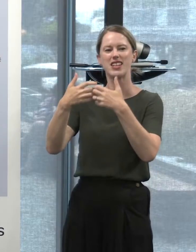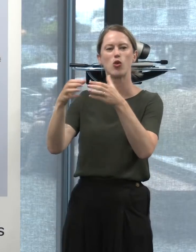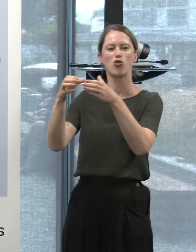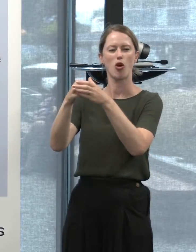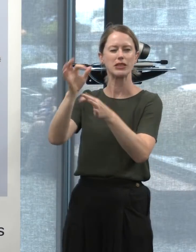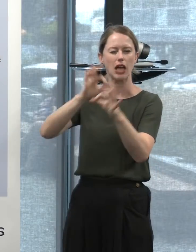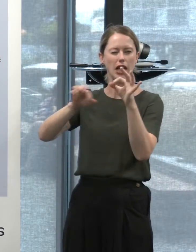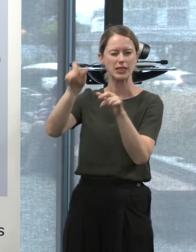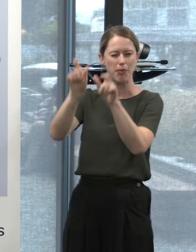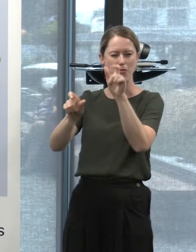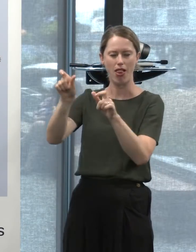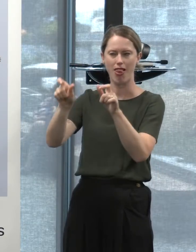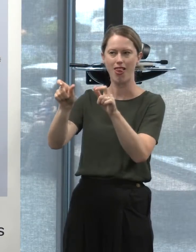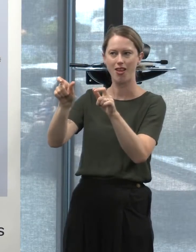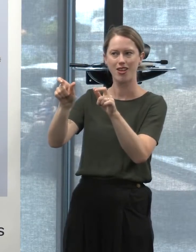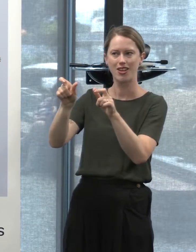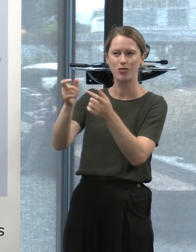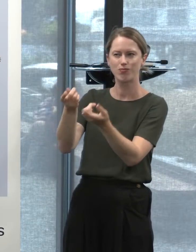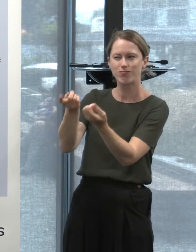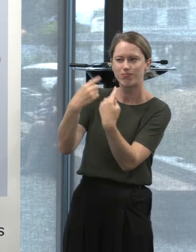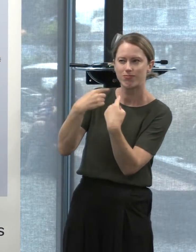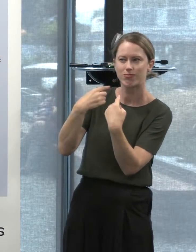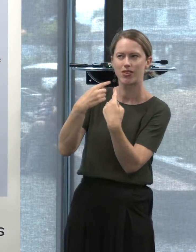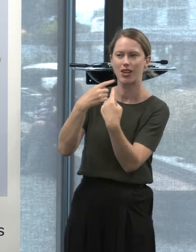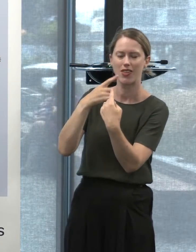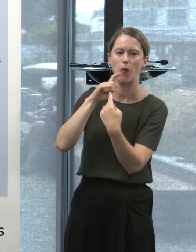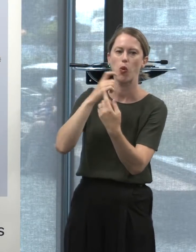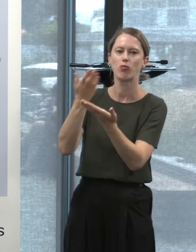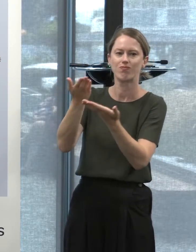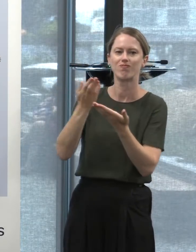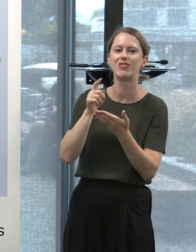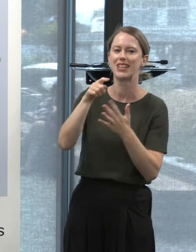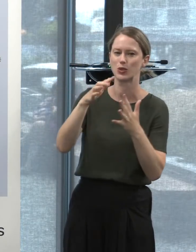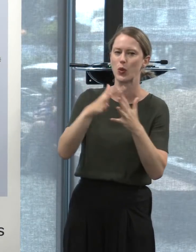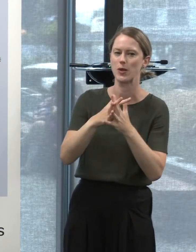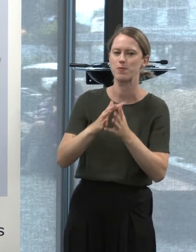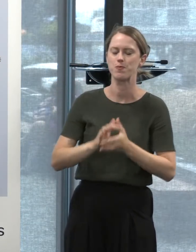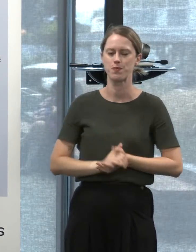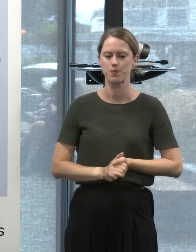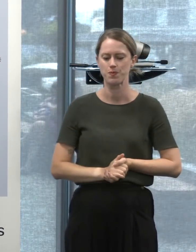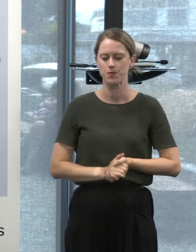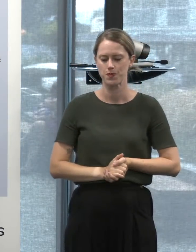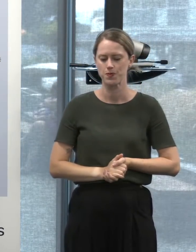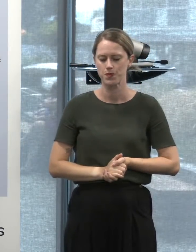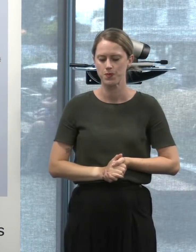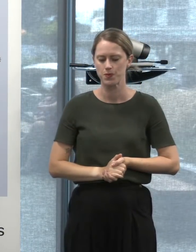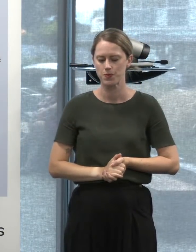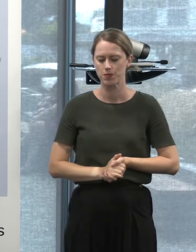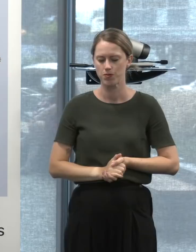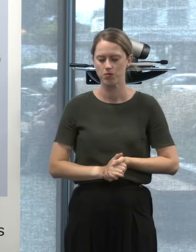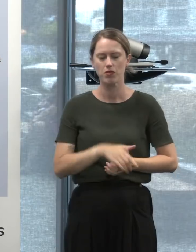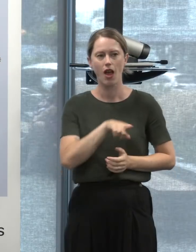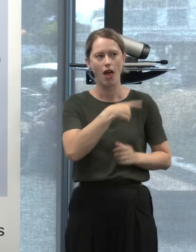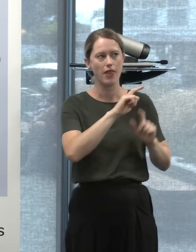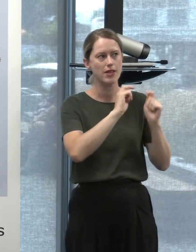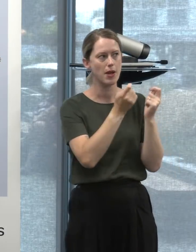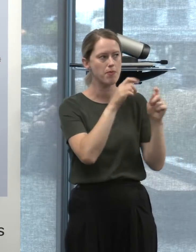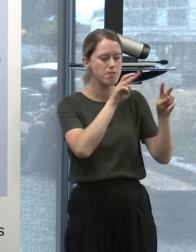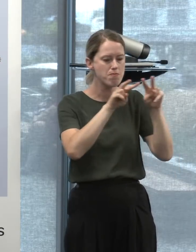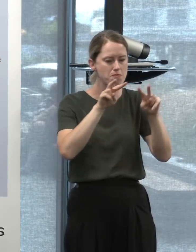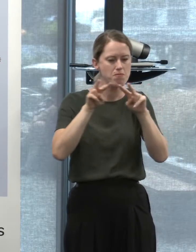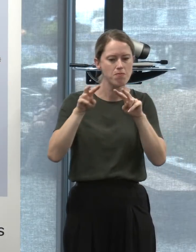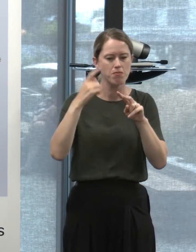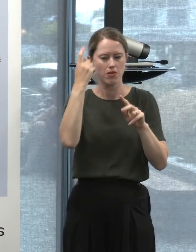interest in weather 12 to 17-